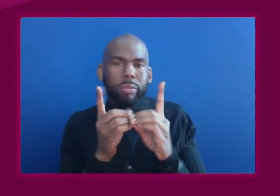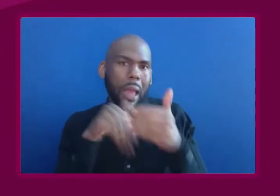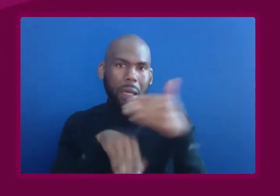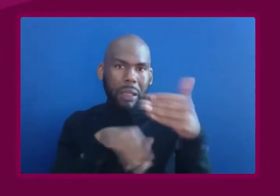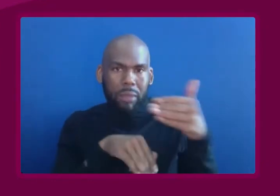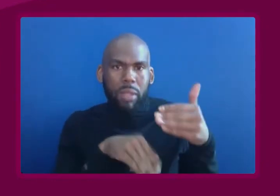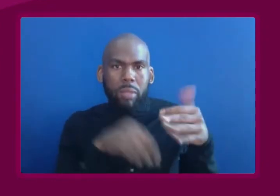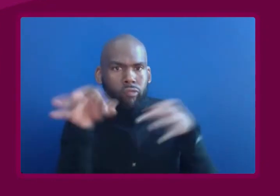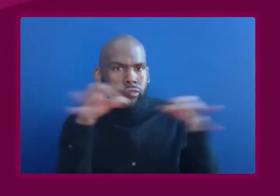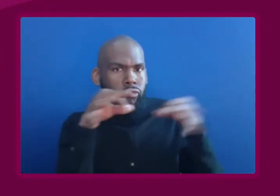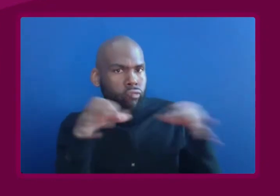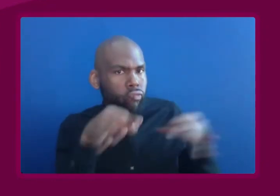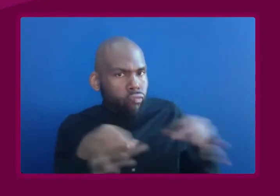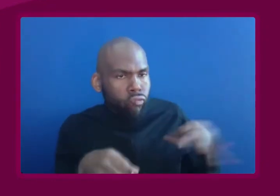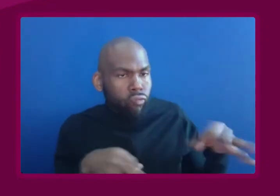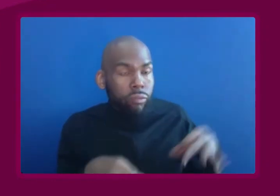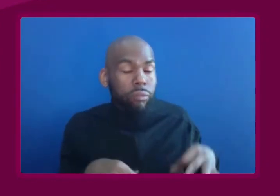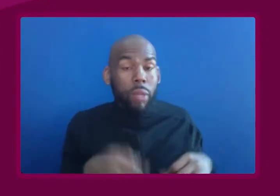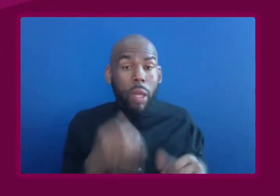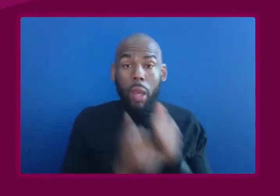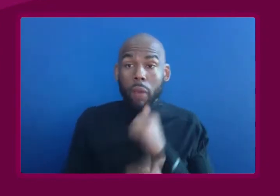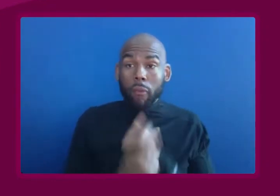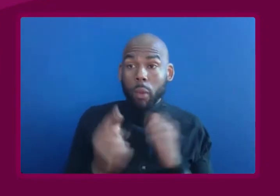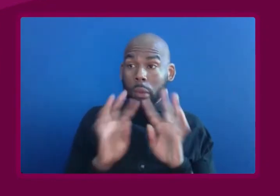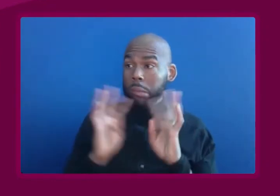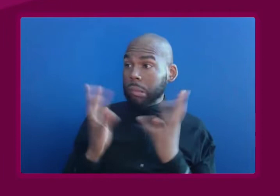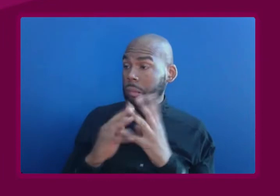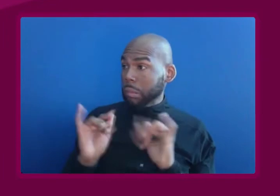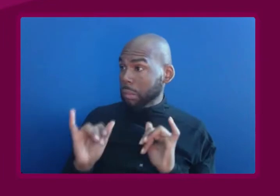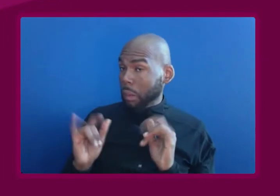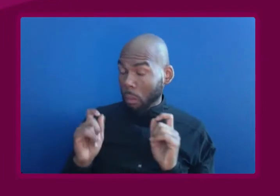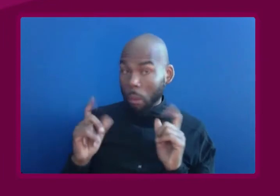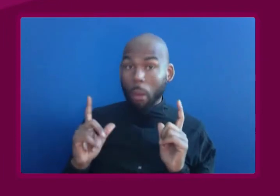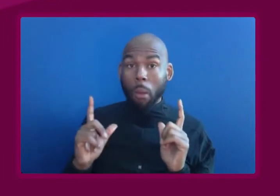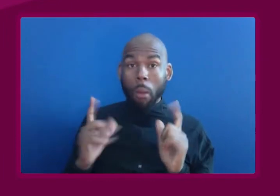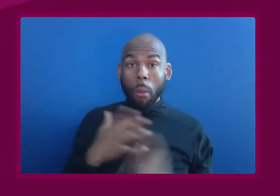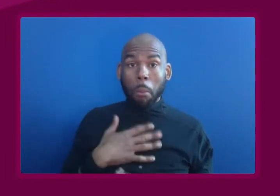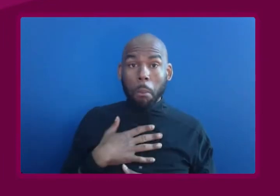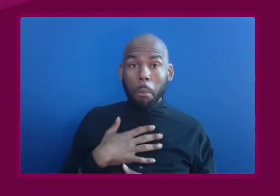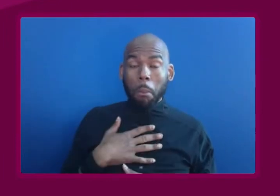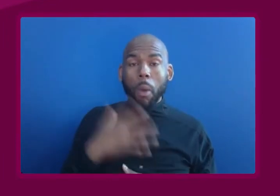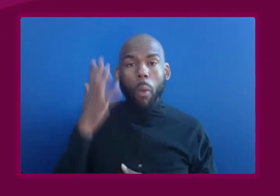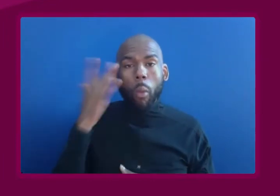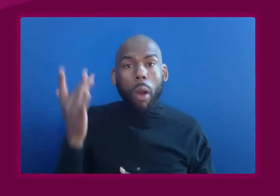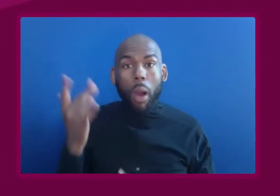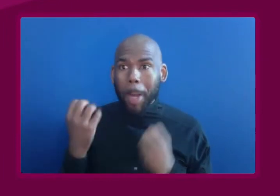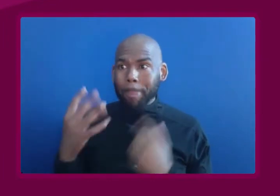much to the surprise of pretty much everyone. Miguel Quiñones: And it's because, again, individuals that